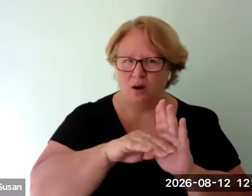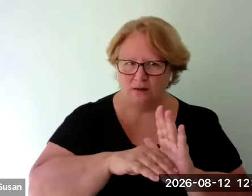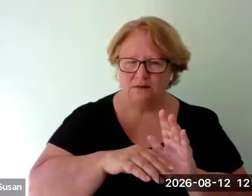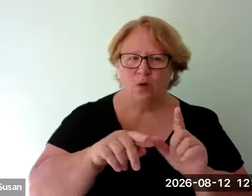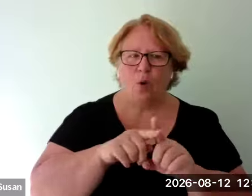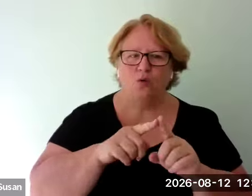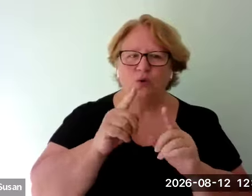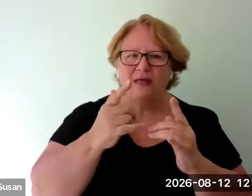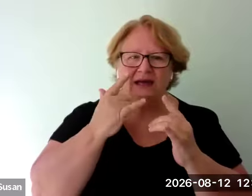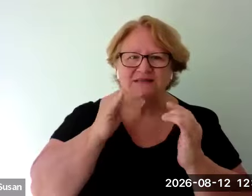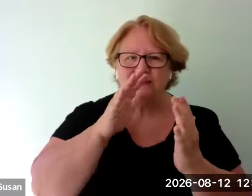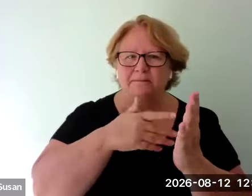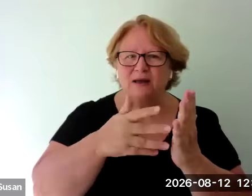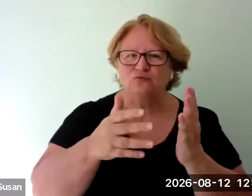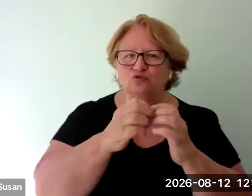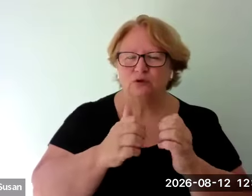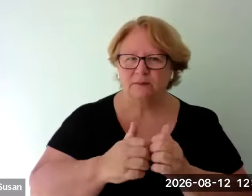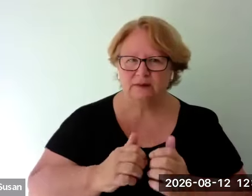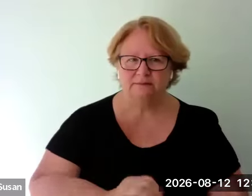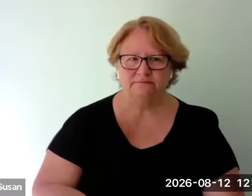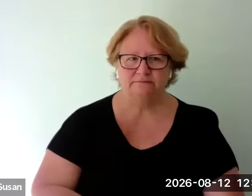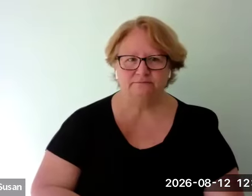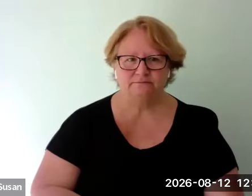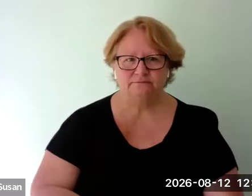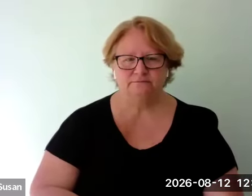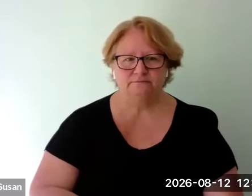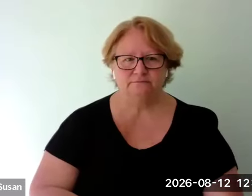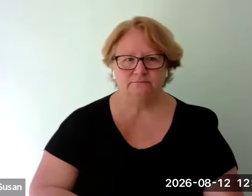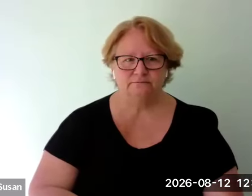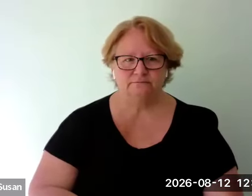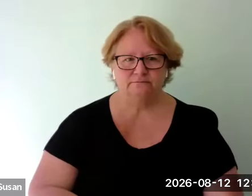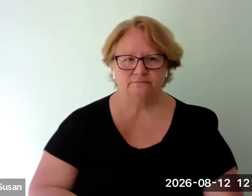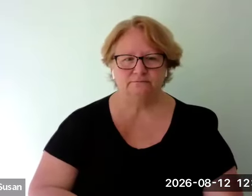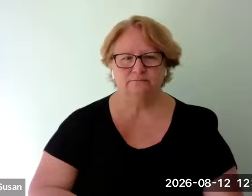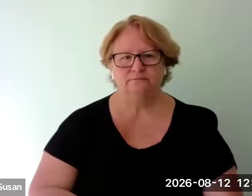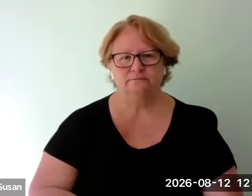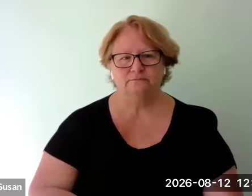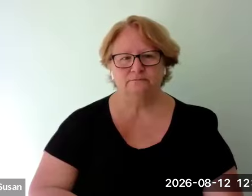saying these are outlined in the guidelines and there is